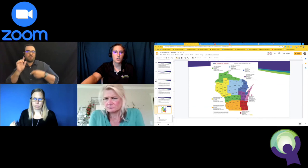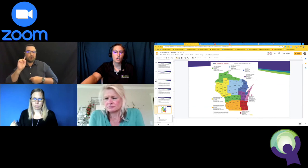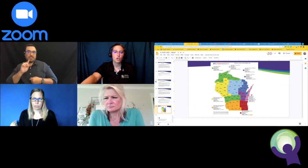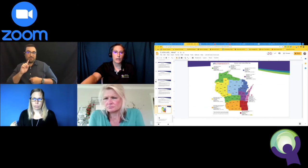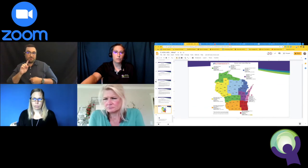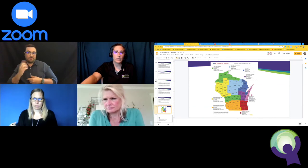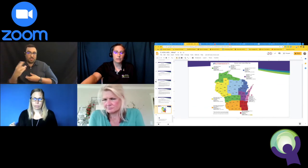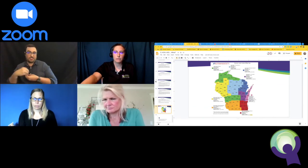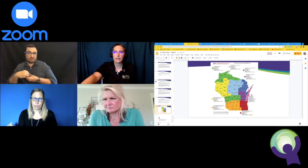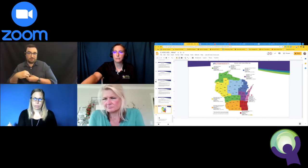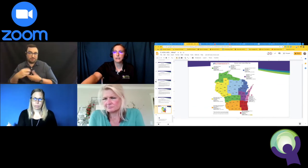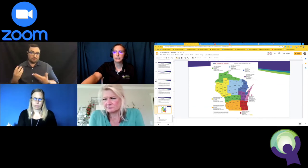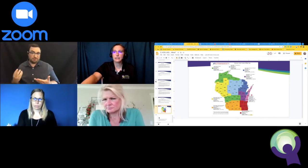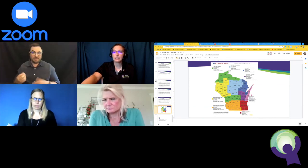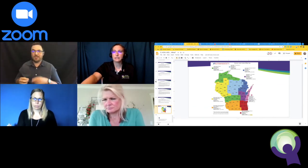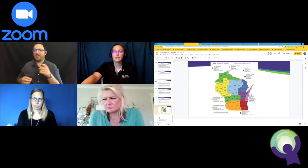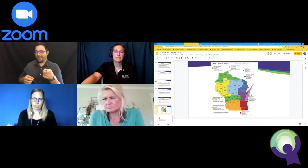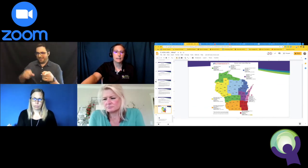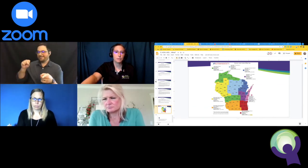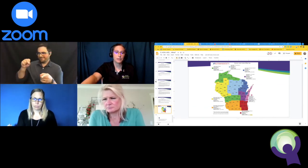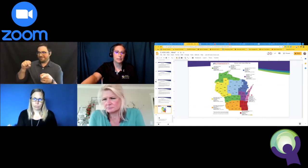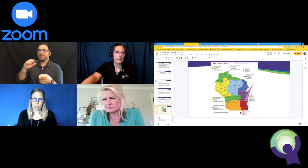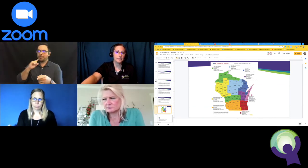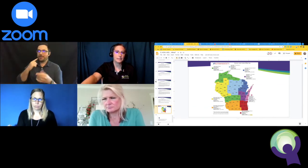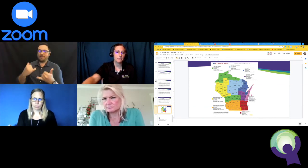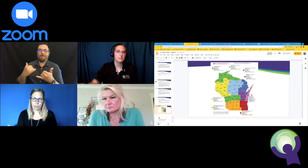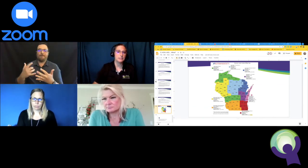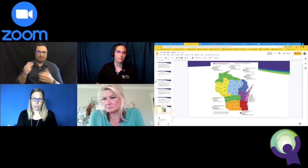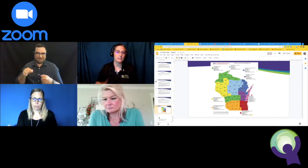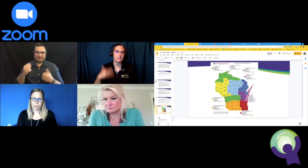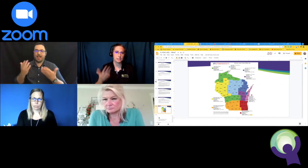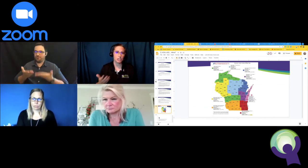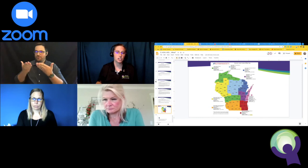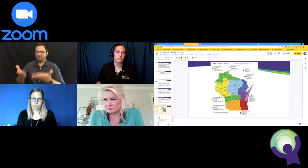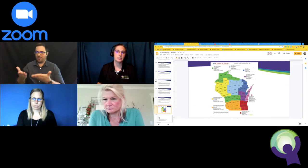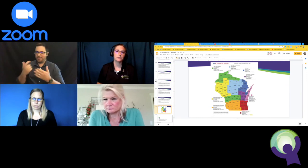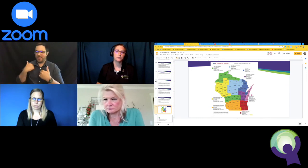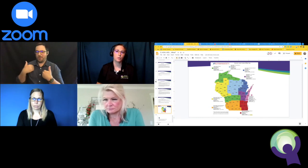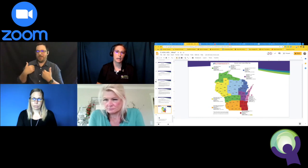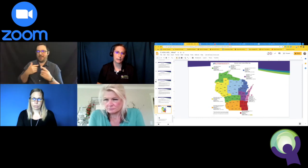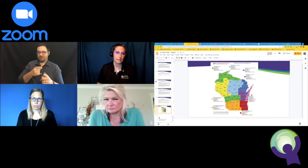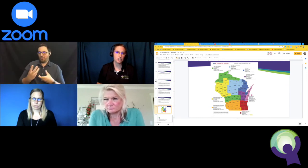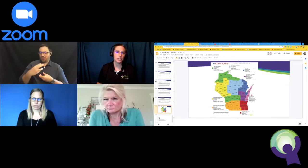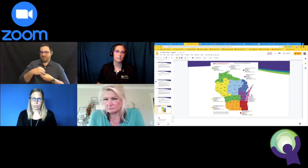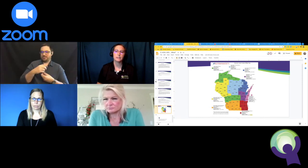Mary: Right, what I would recommend is yes they would be able to have some different suggestions for accommodations